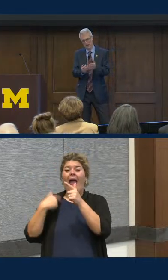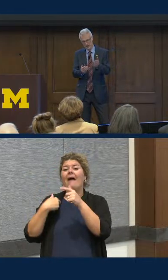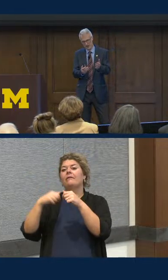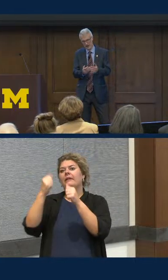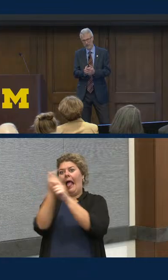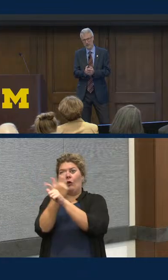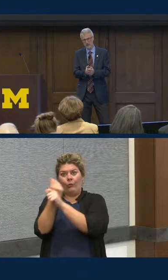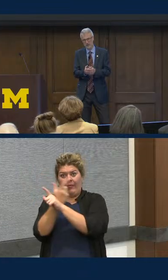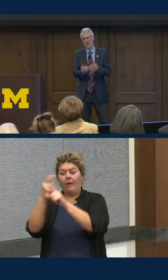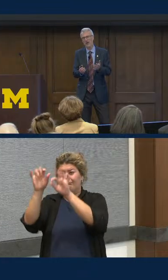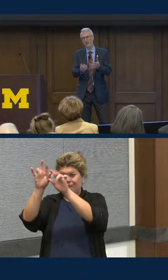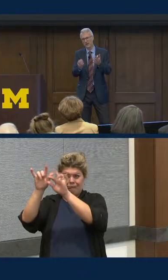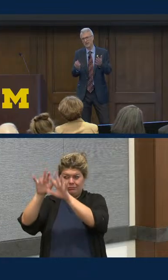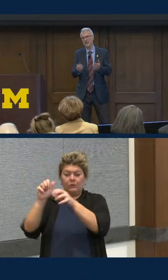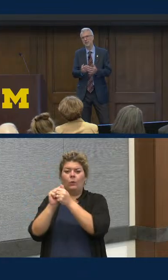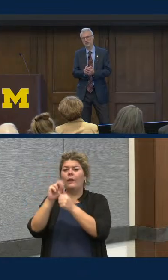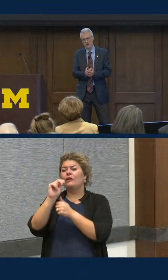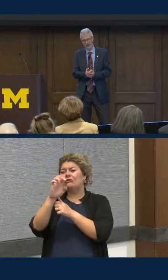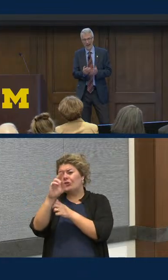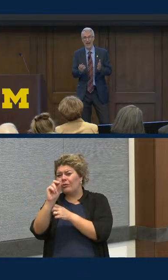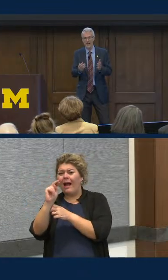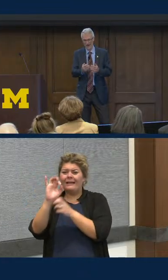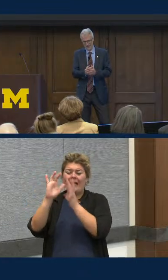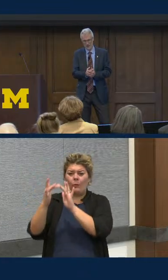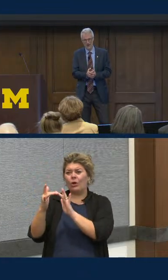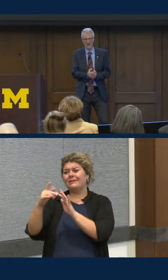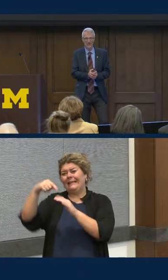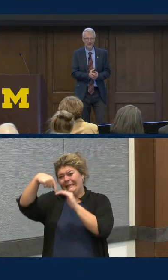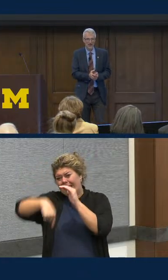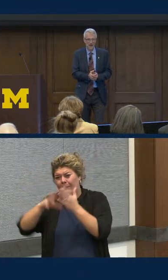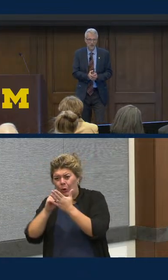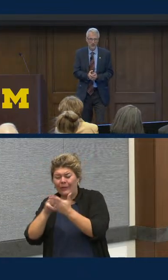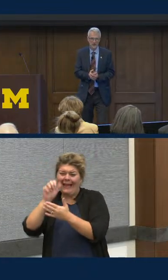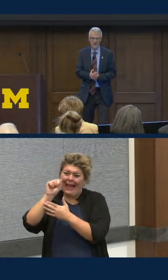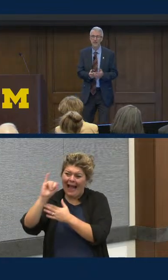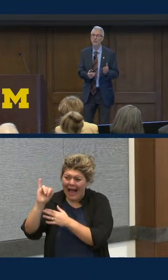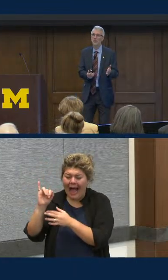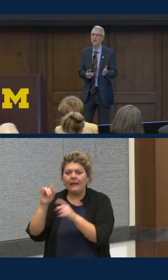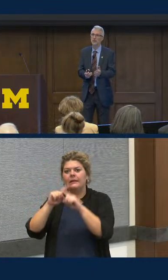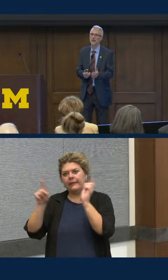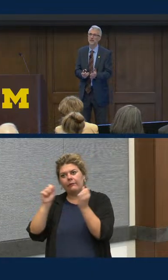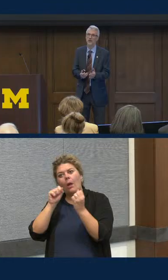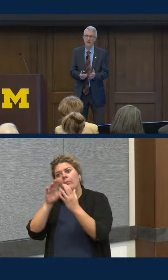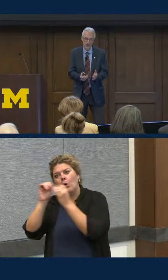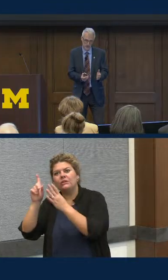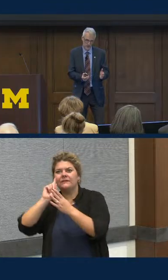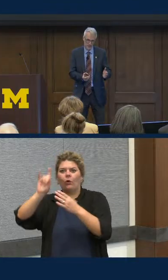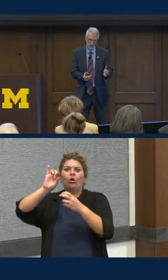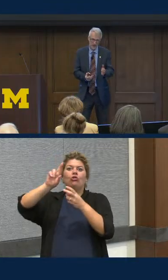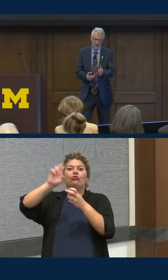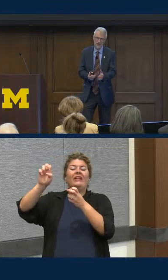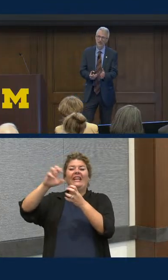algorithm with neural deposition works or deep learning, AI if you want approaches to produce